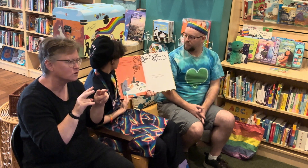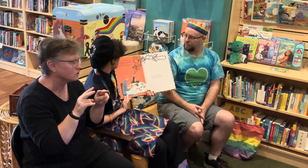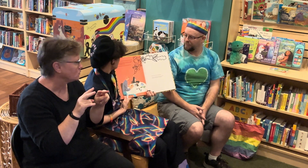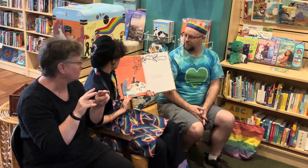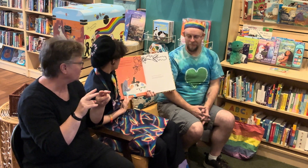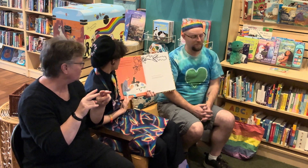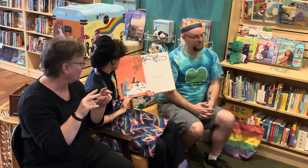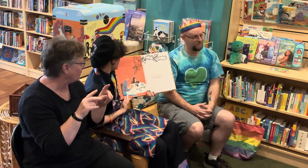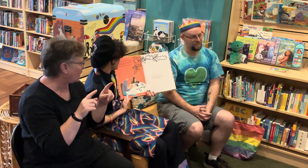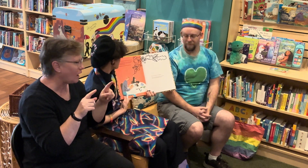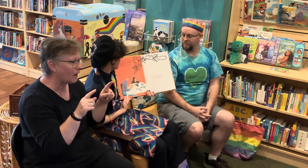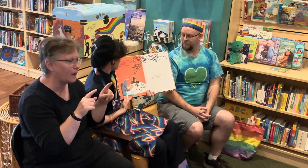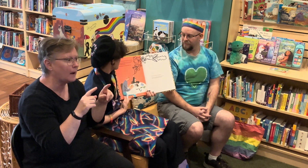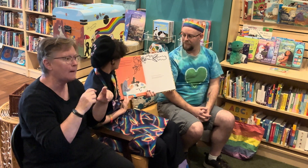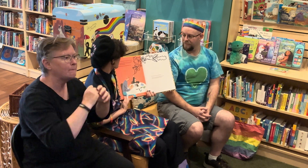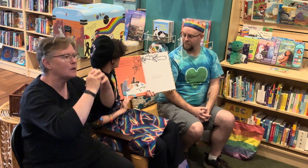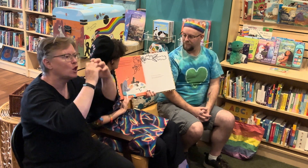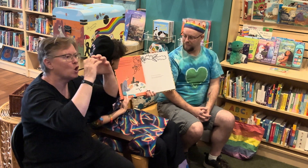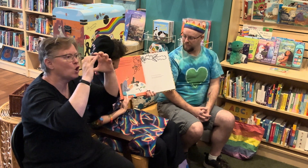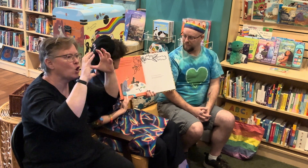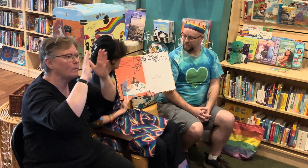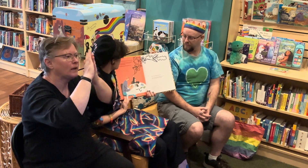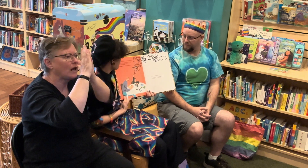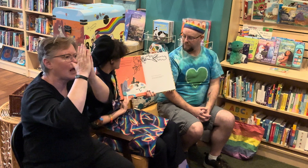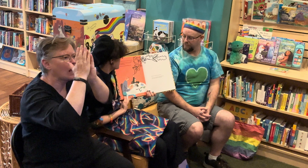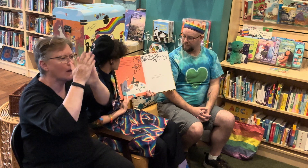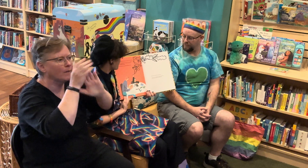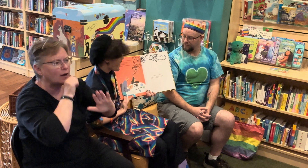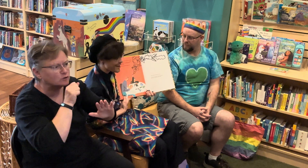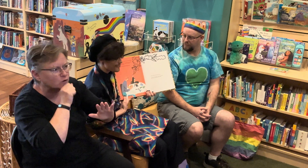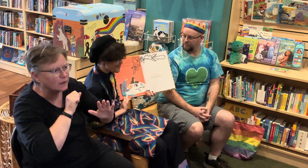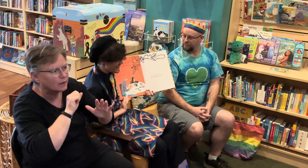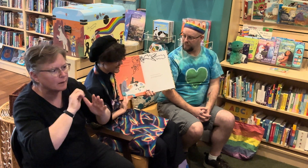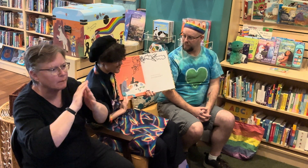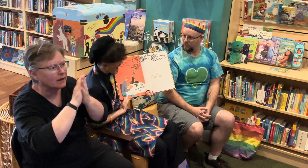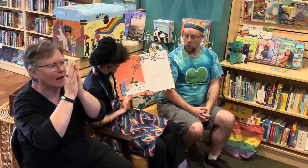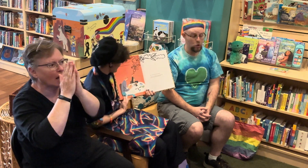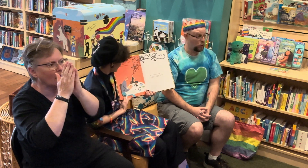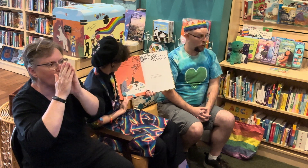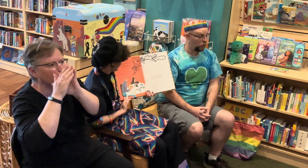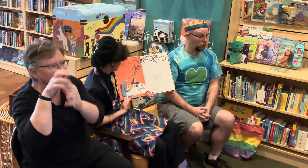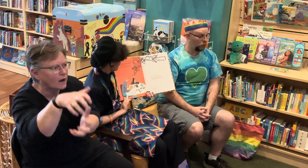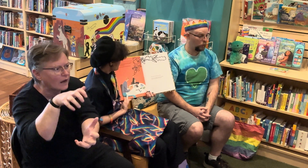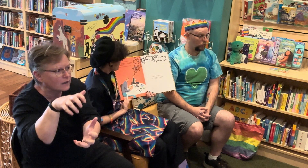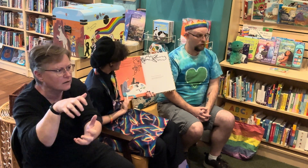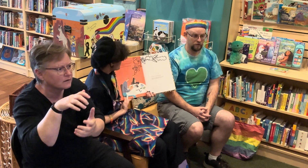as a balloon became an ice cream cone, or a dog transformed into a fire-breathing dragon.